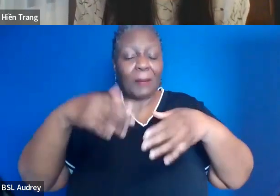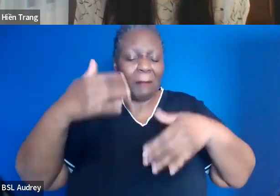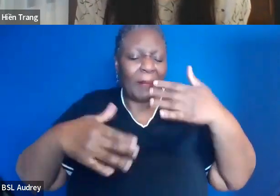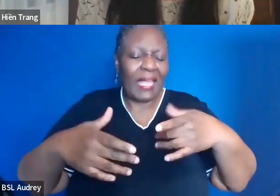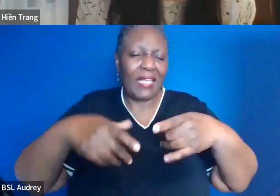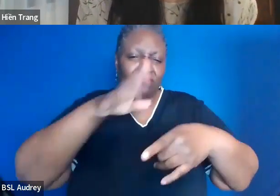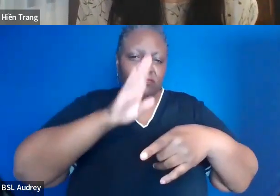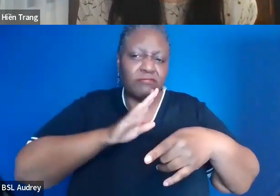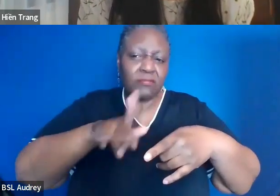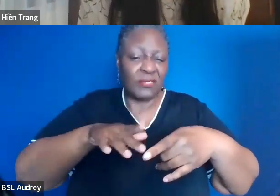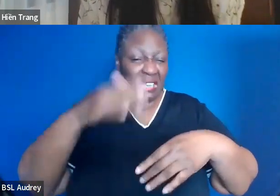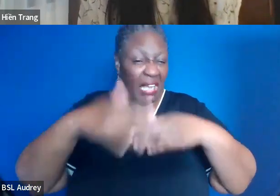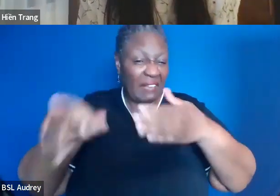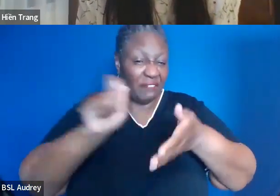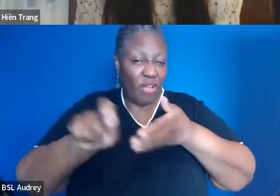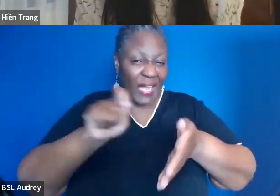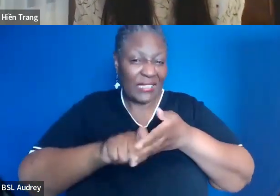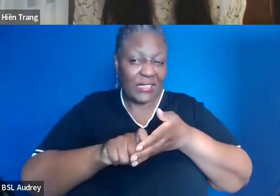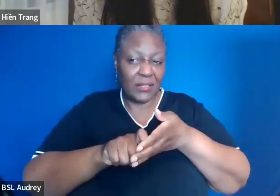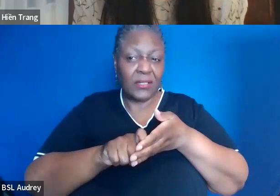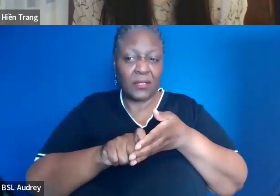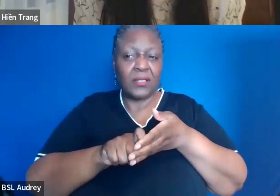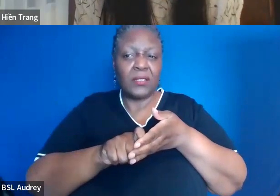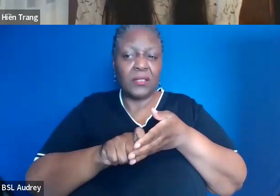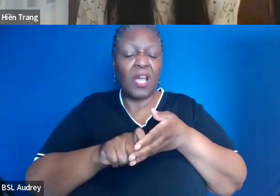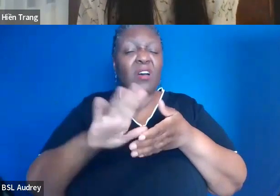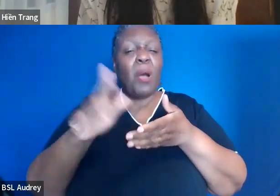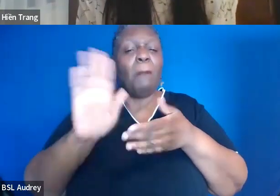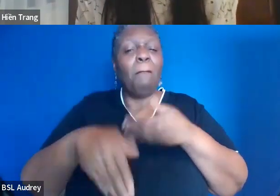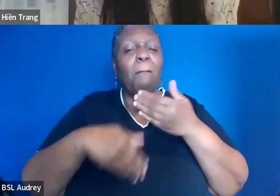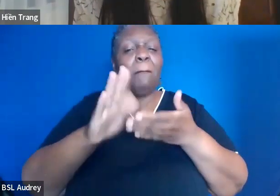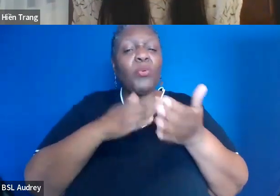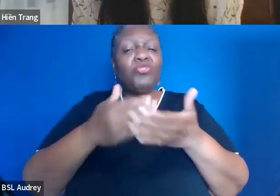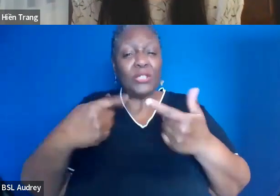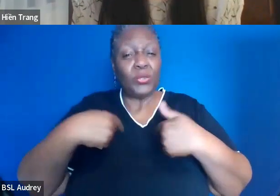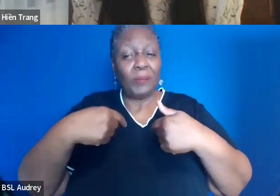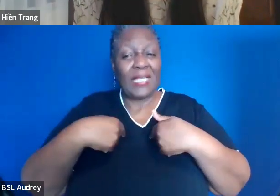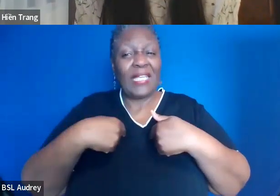I never write poetry. Poetry, to me, is like fried banana pies,